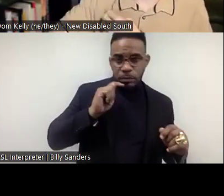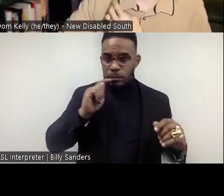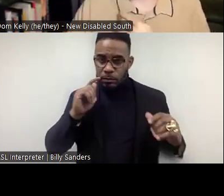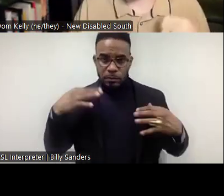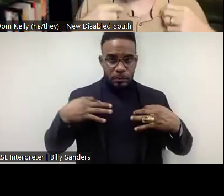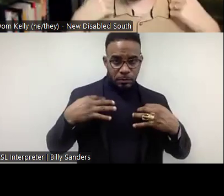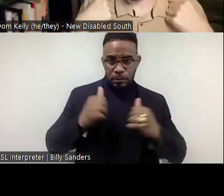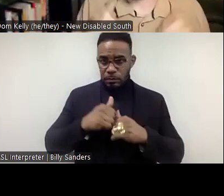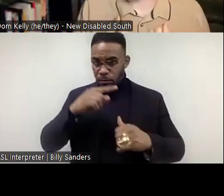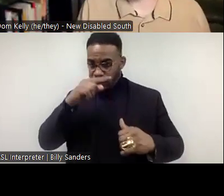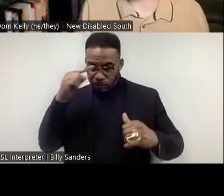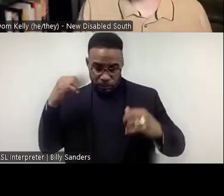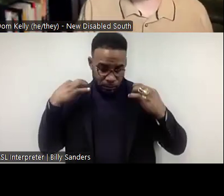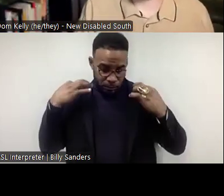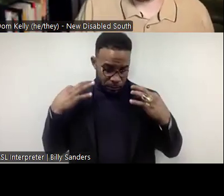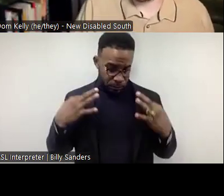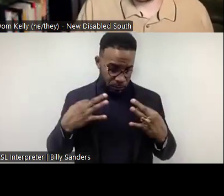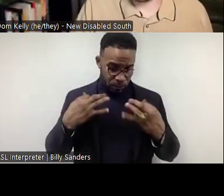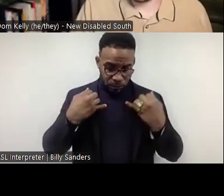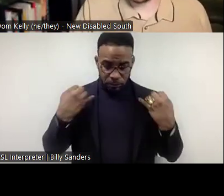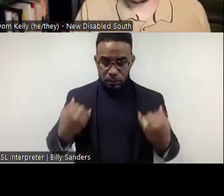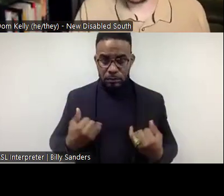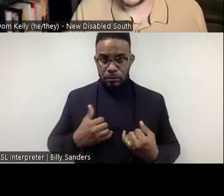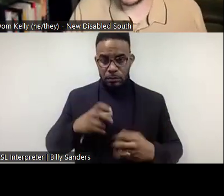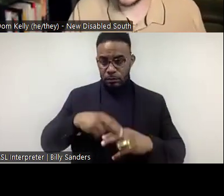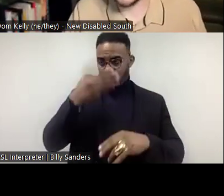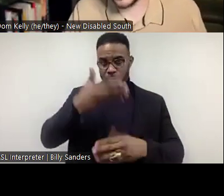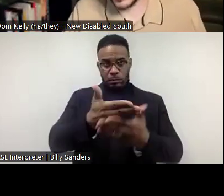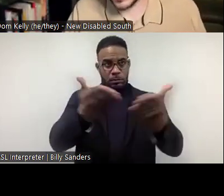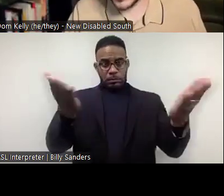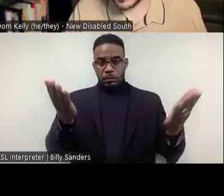dark brown curly hair wearing a tan shirt with black piping